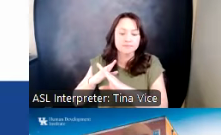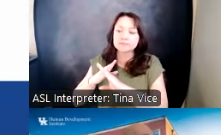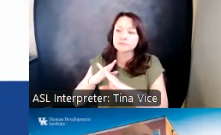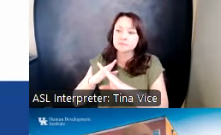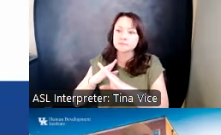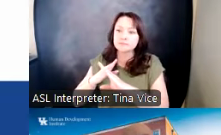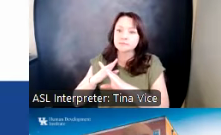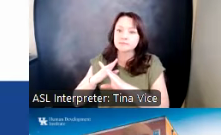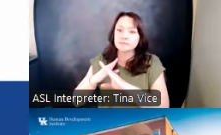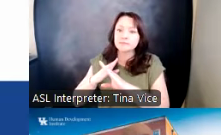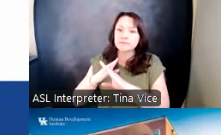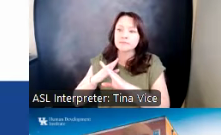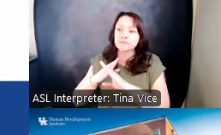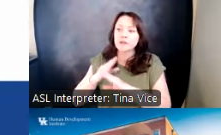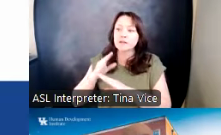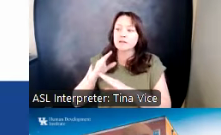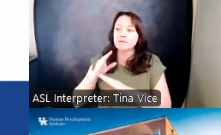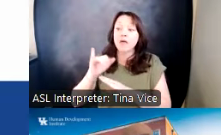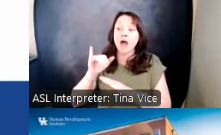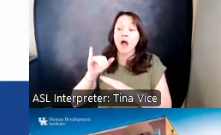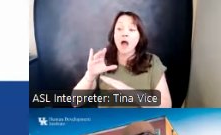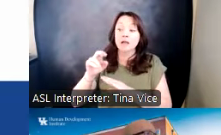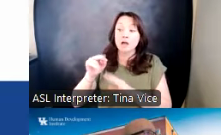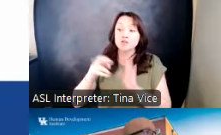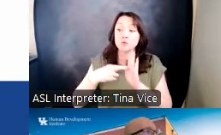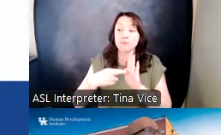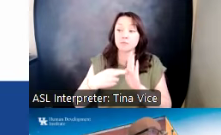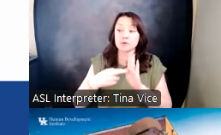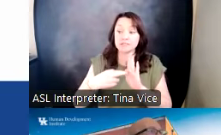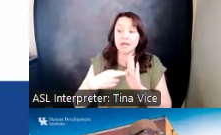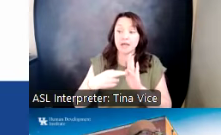icons represent the one in three can participate fully in your exercise or